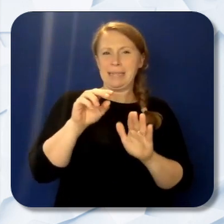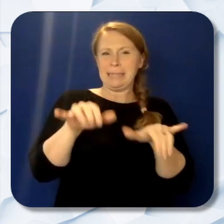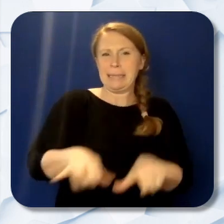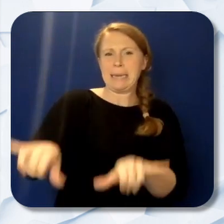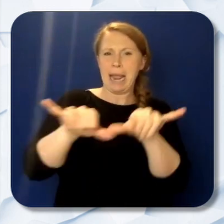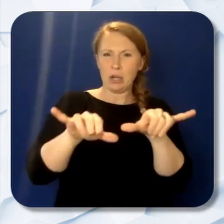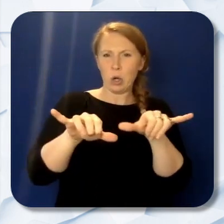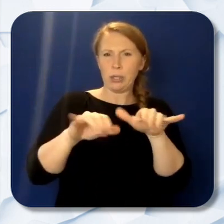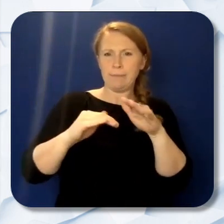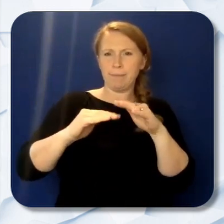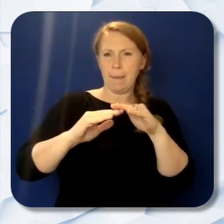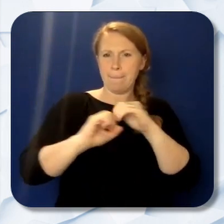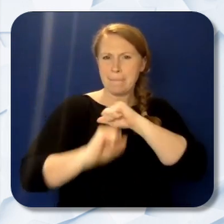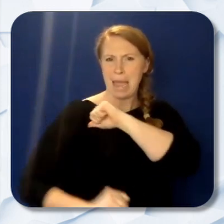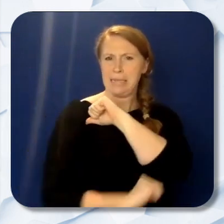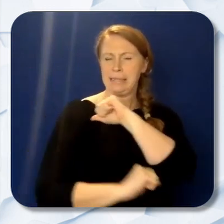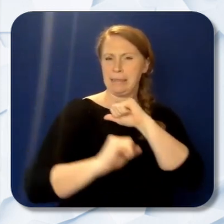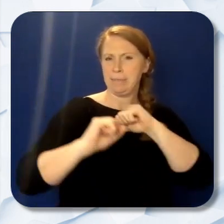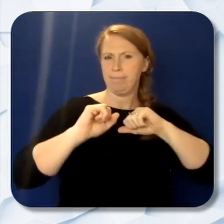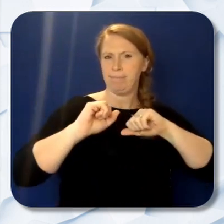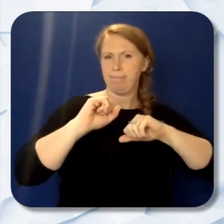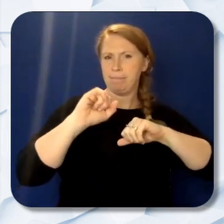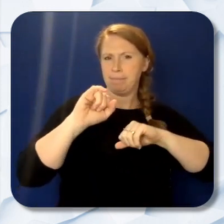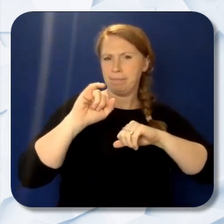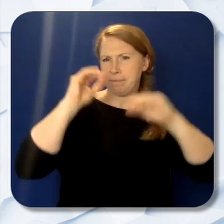look like when we're talking about teaching different health concepts. Um everything.